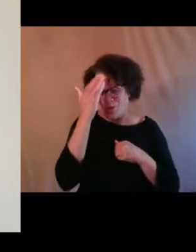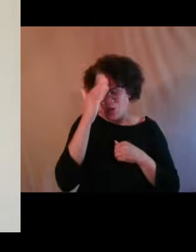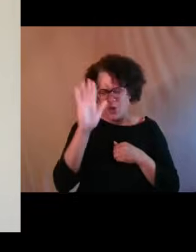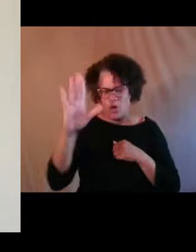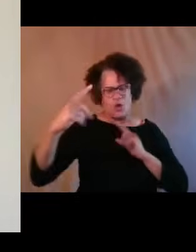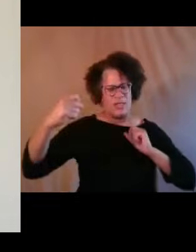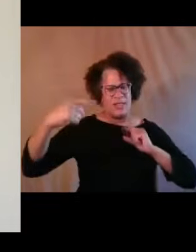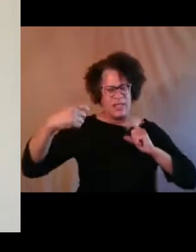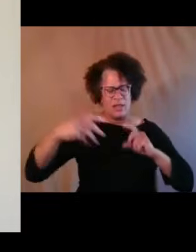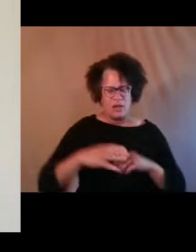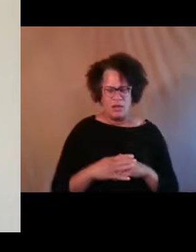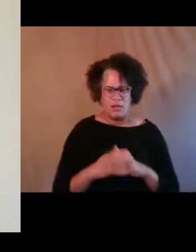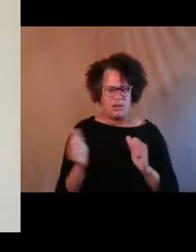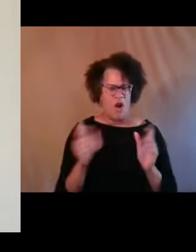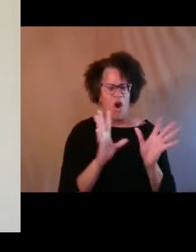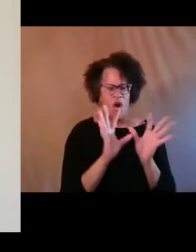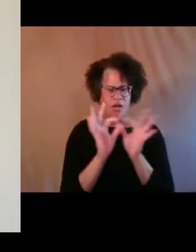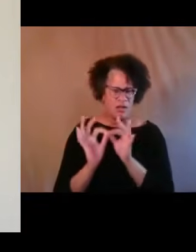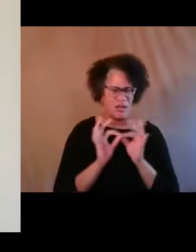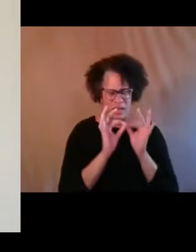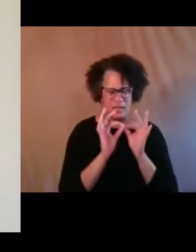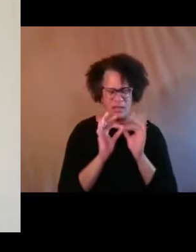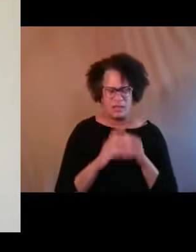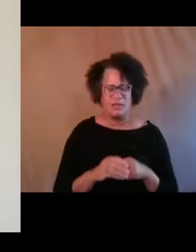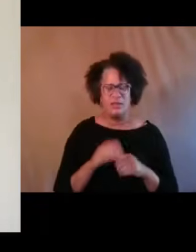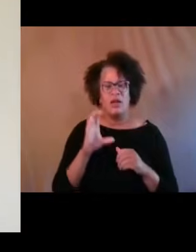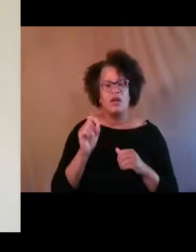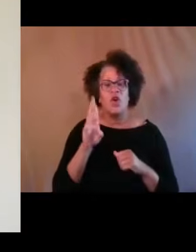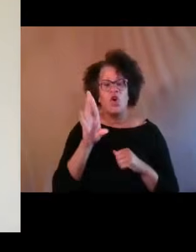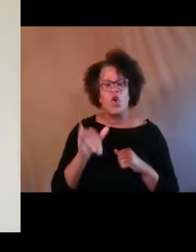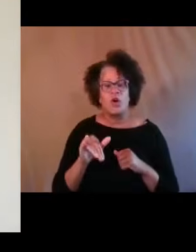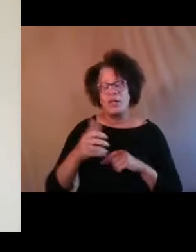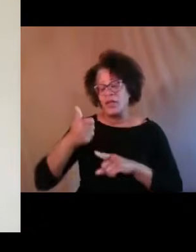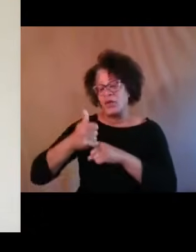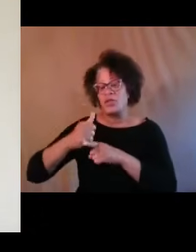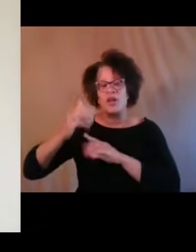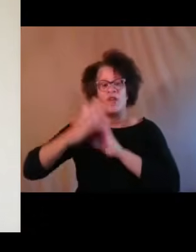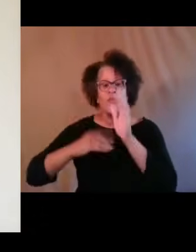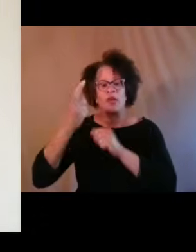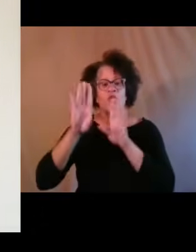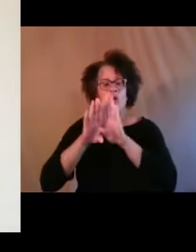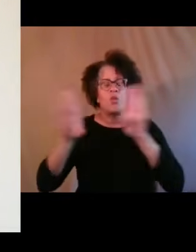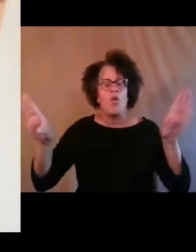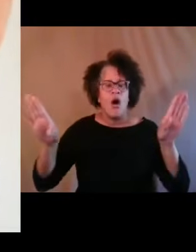It's all connected. Courtney paints one wall miss-my-daddy red